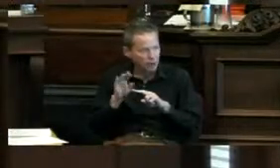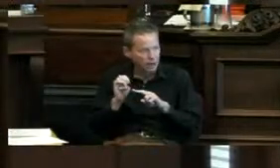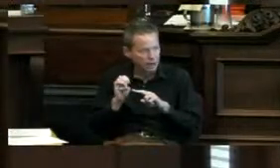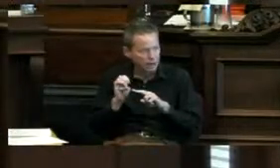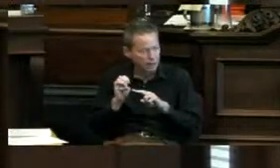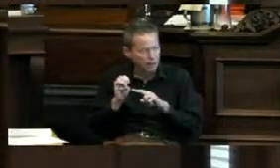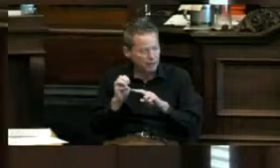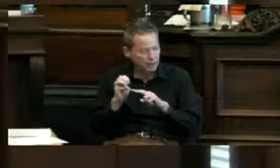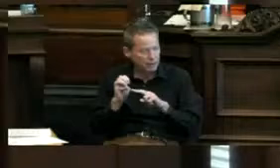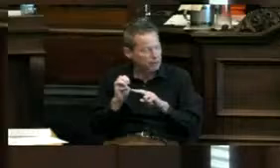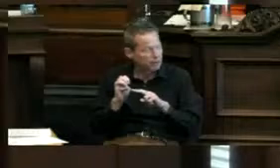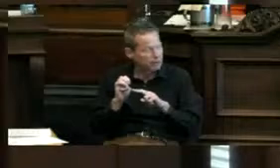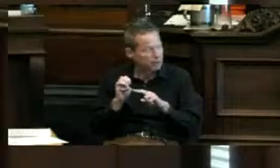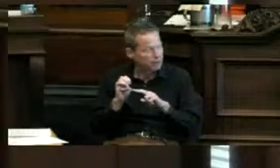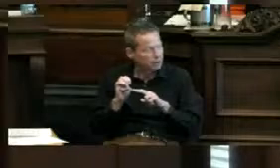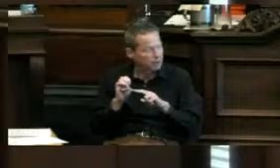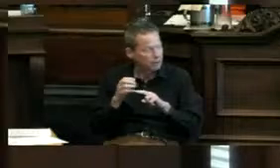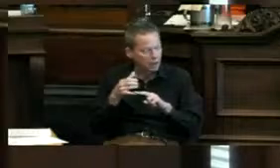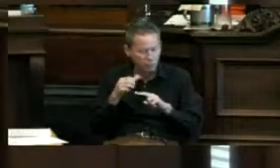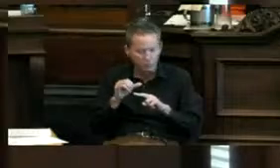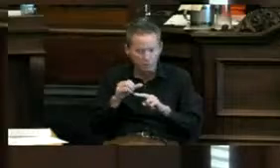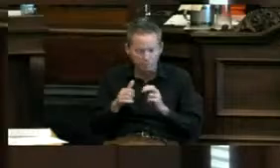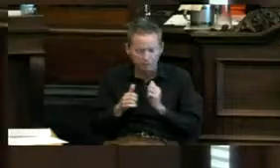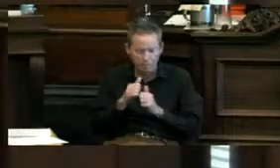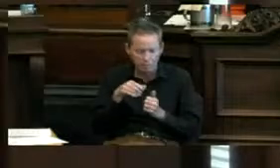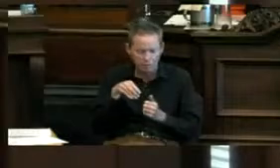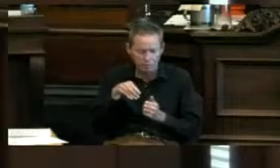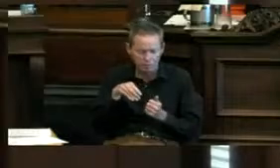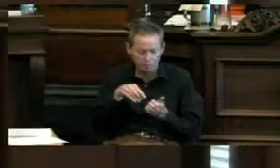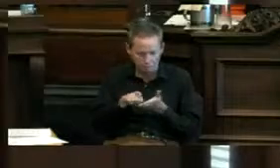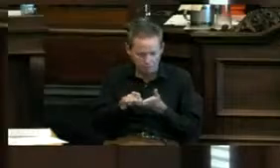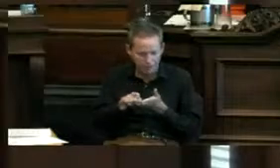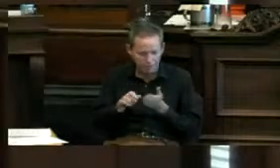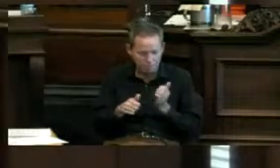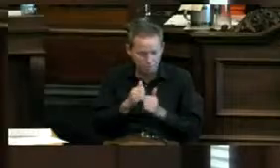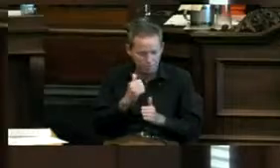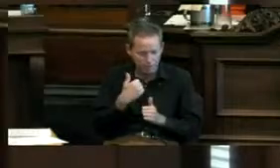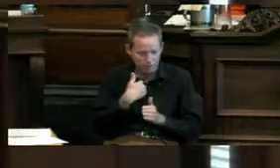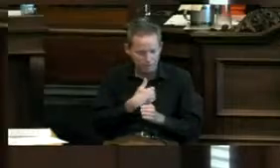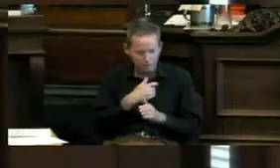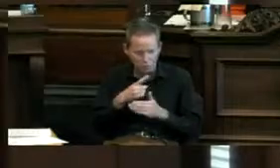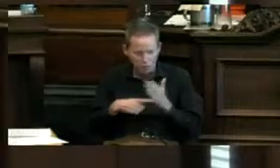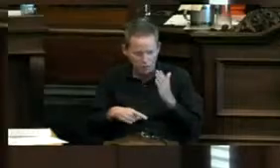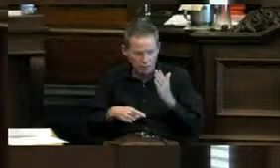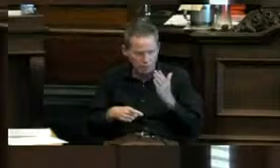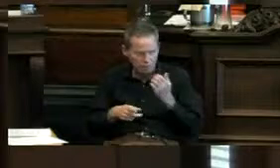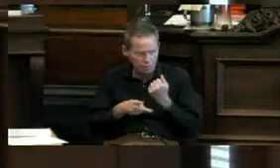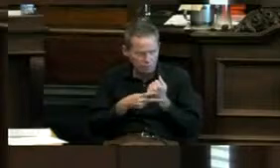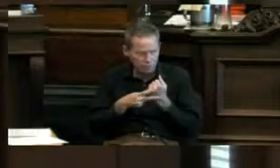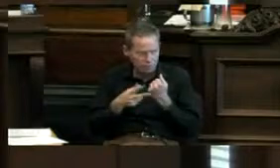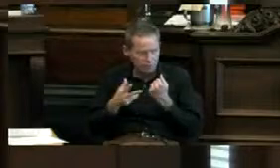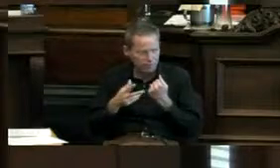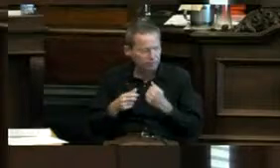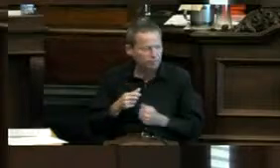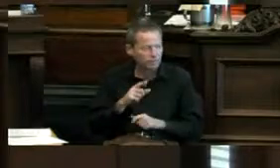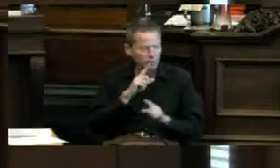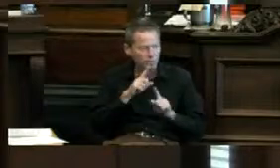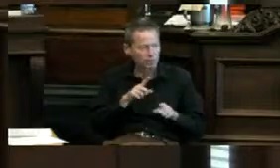there's a 12.5 12.5% rate increase and we're still in, we're still encumbering most of